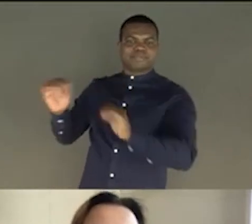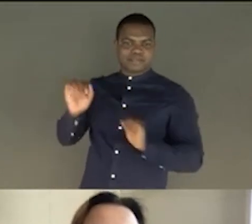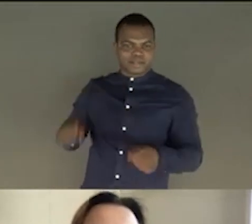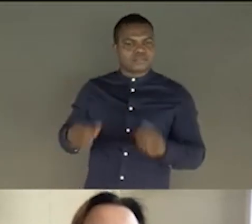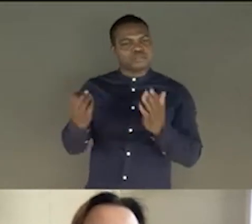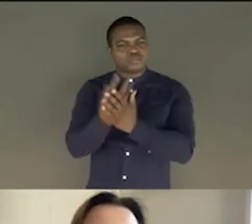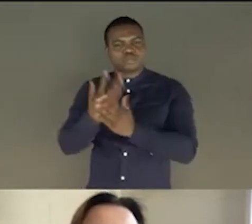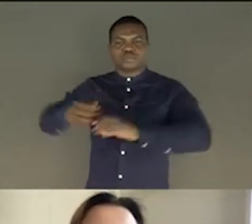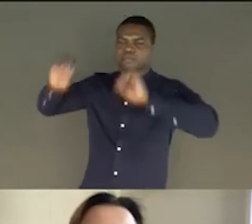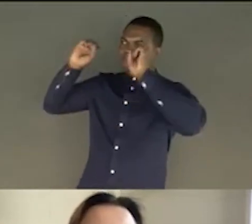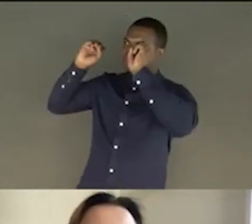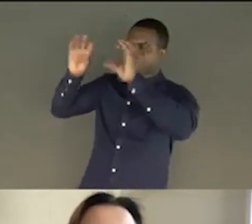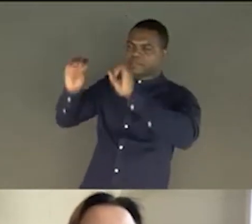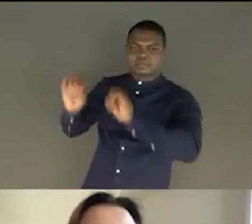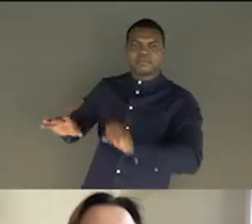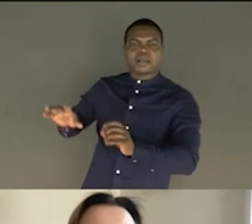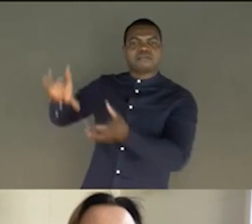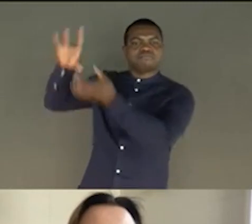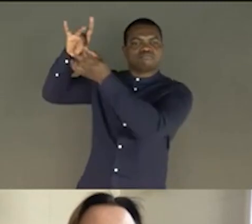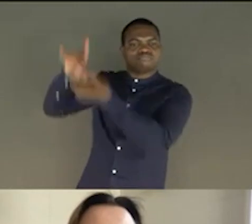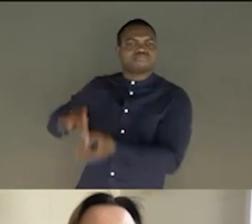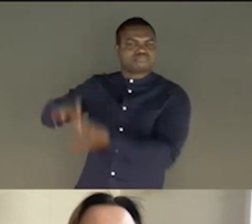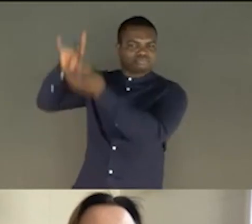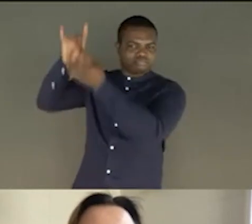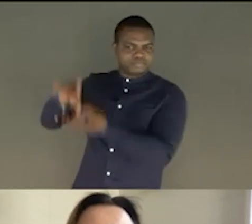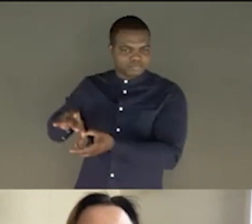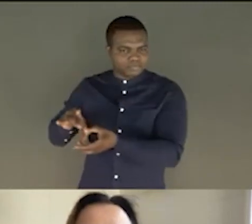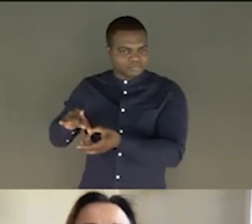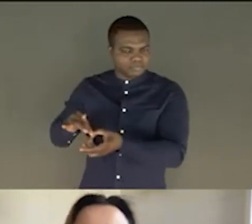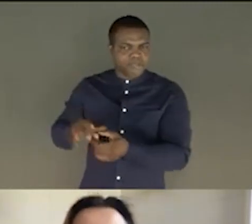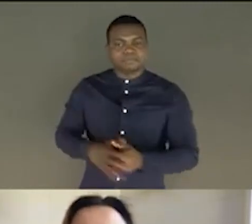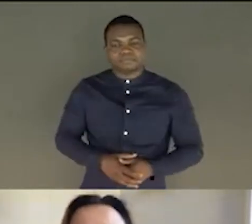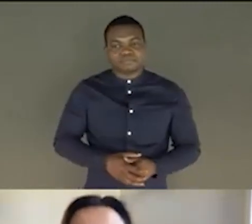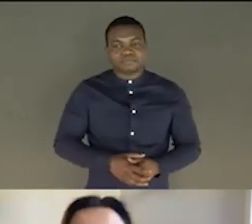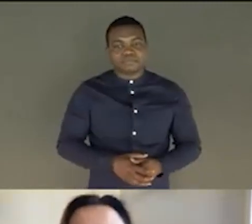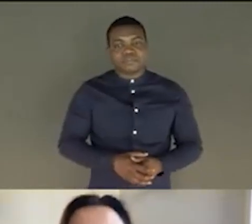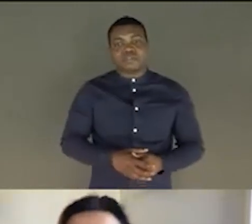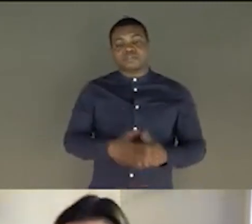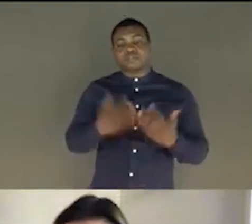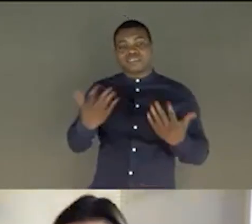And also what kind of groupings that you do and the headings that you use. So it's all these small things that makes